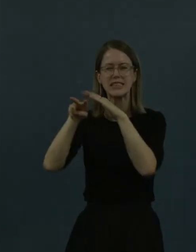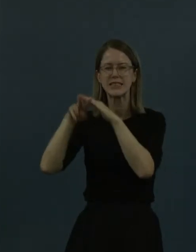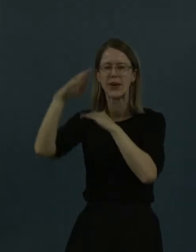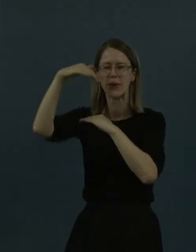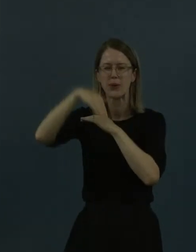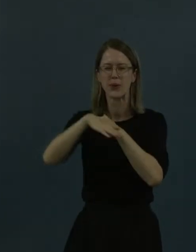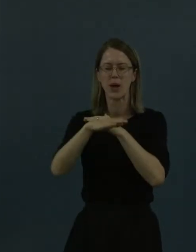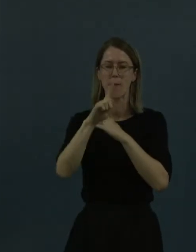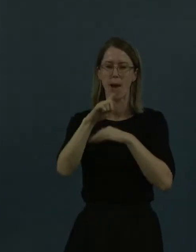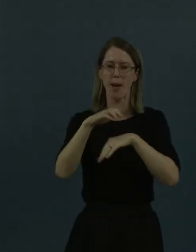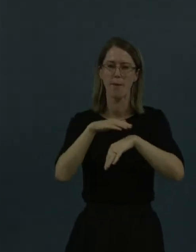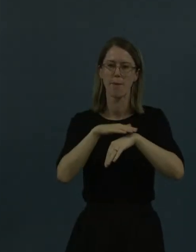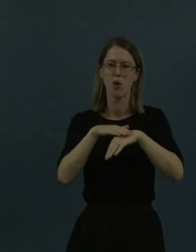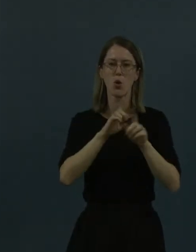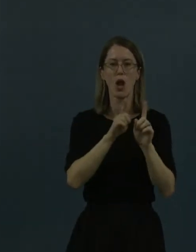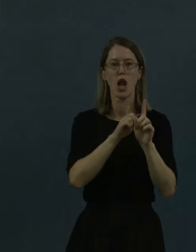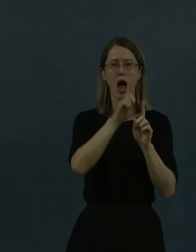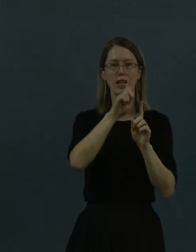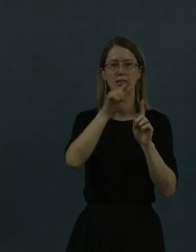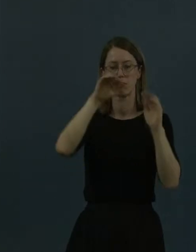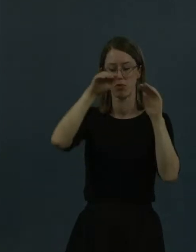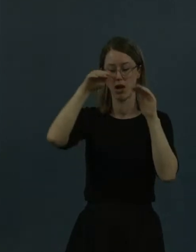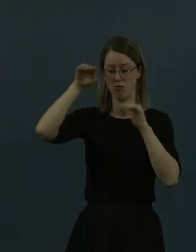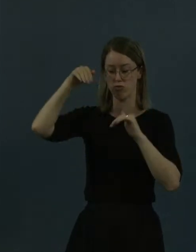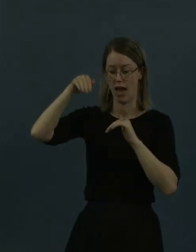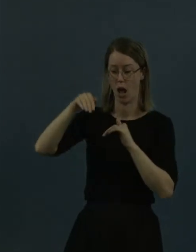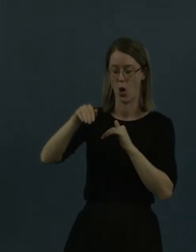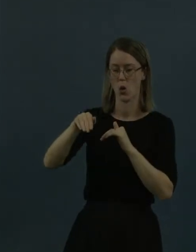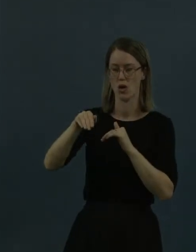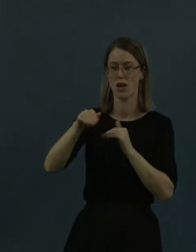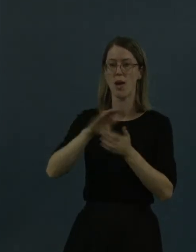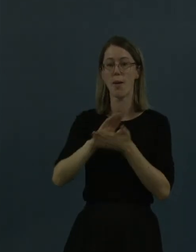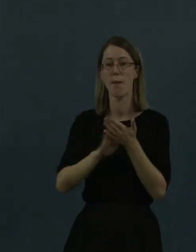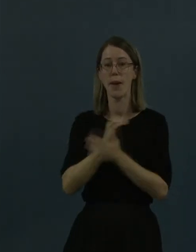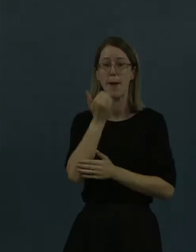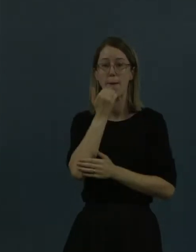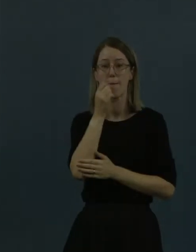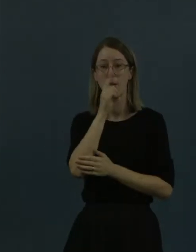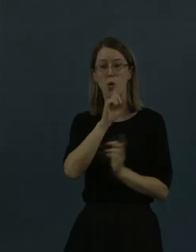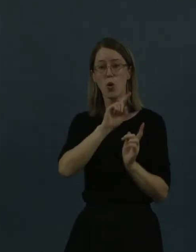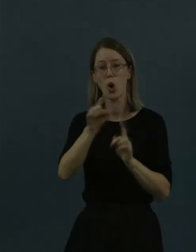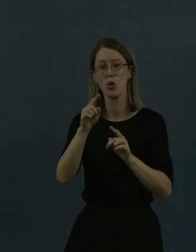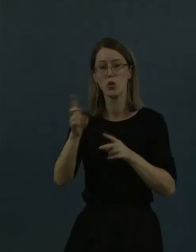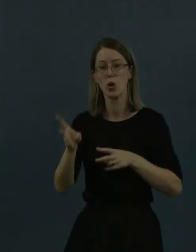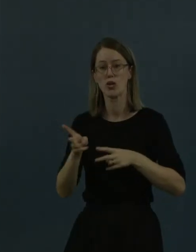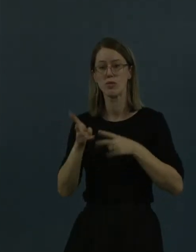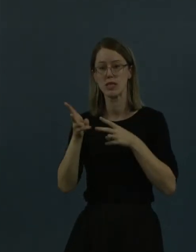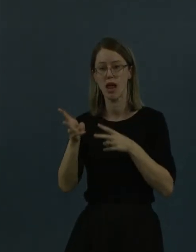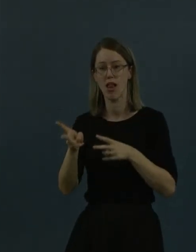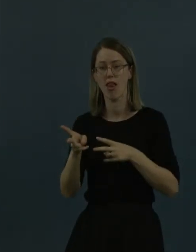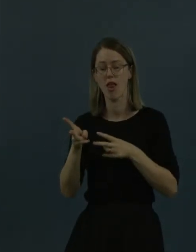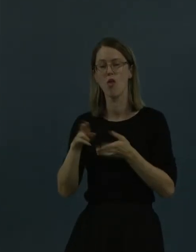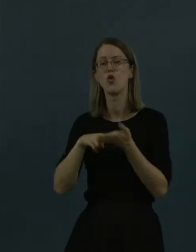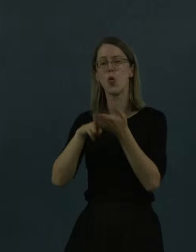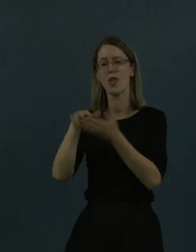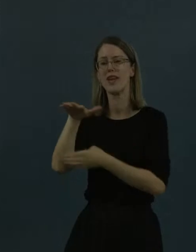You can see that those blue lines are coming down and that shows that the number of